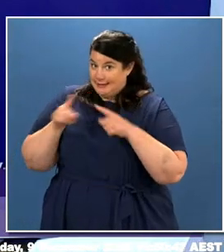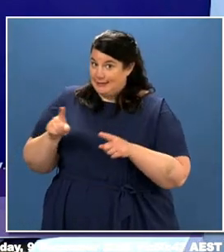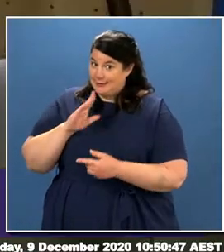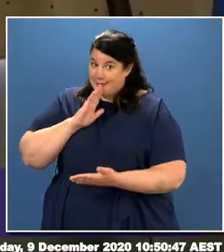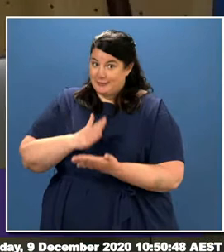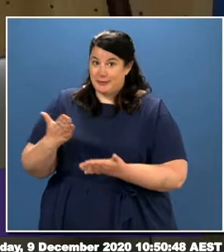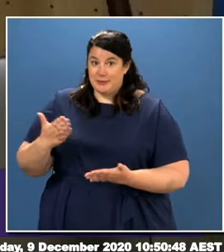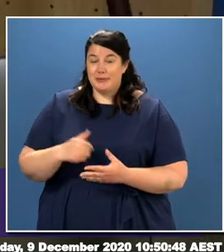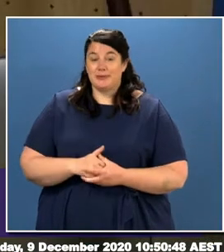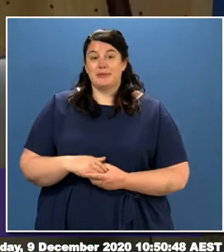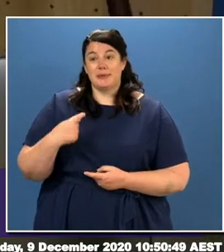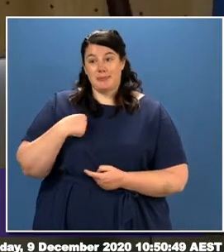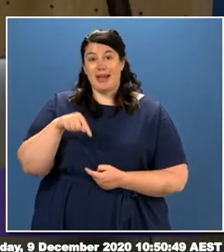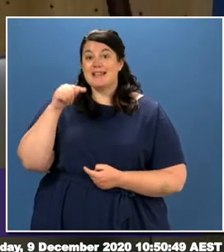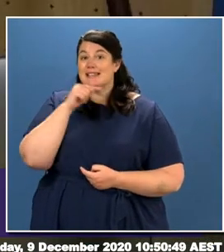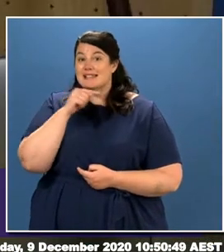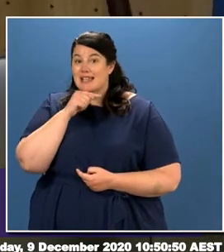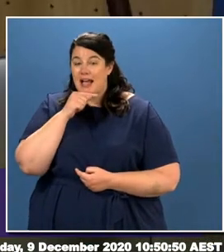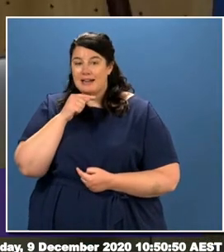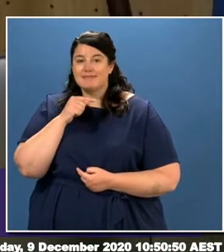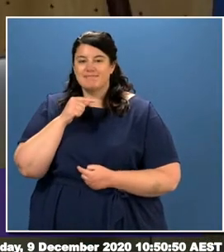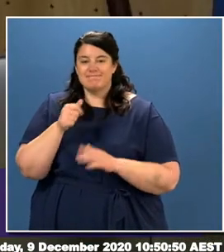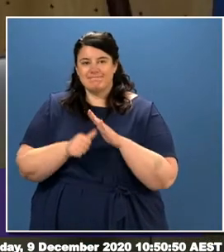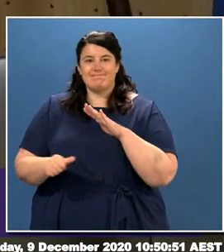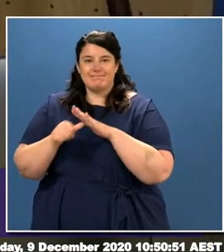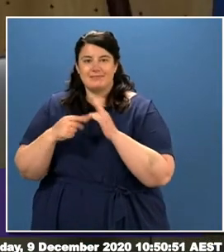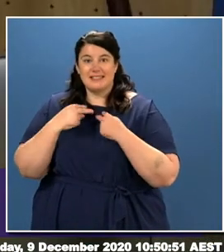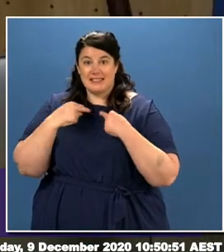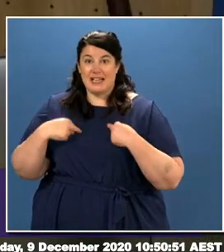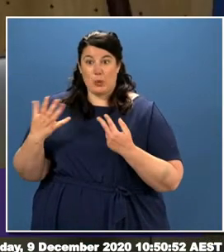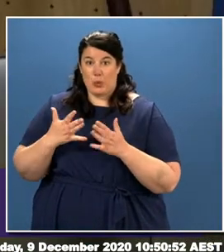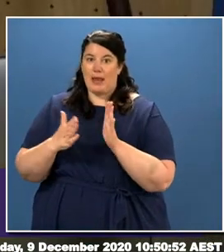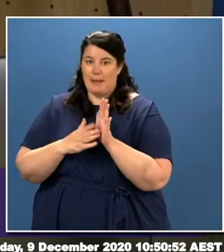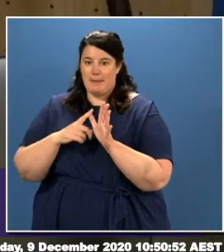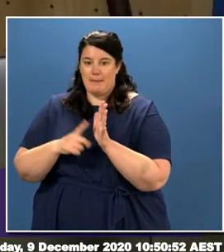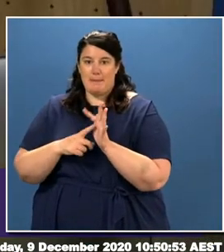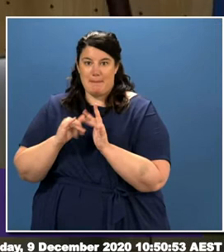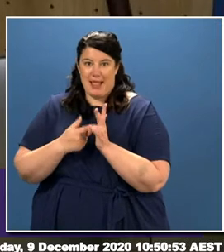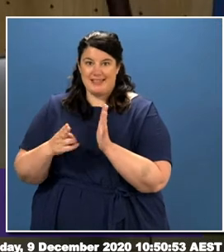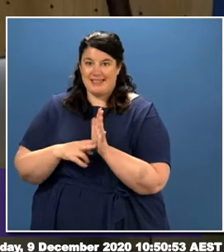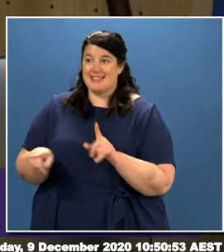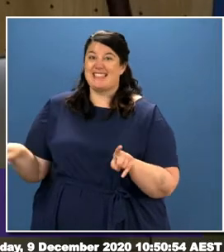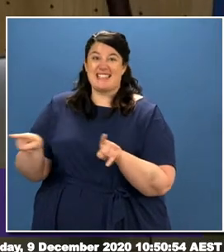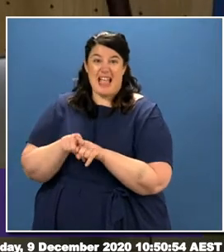My son was a Senior Associate at King & Wood Mallesons at the same time